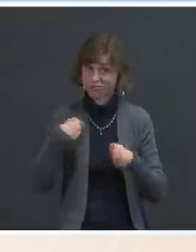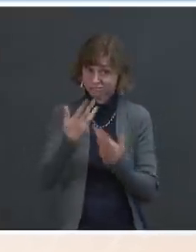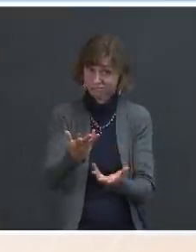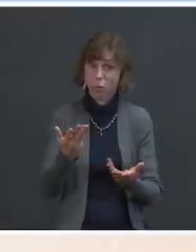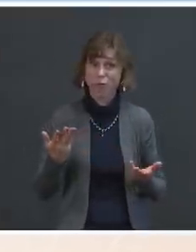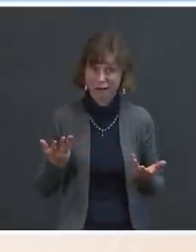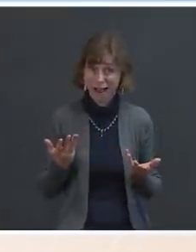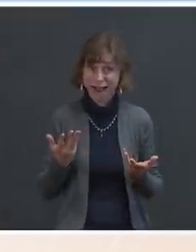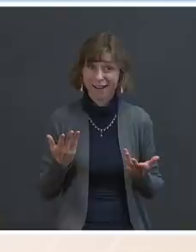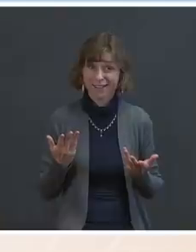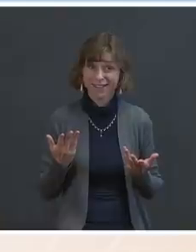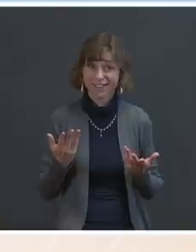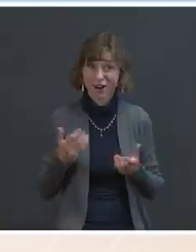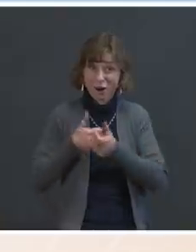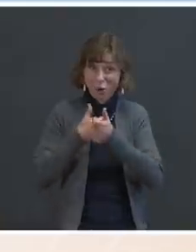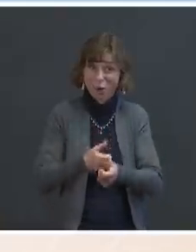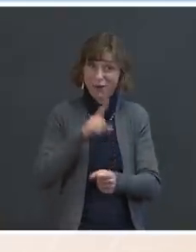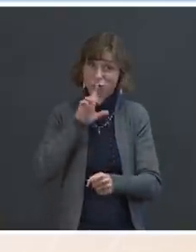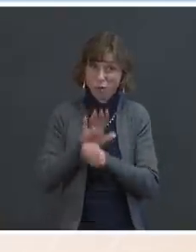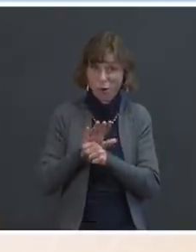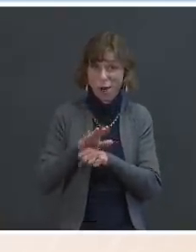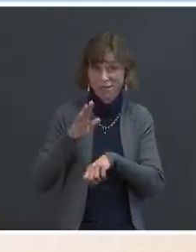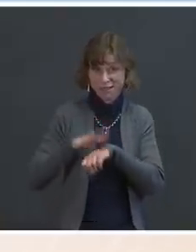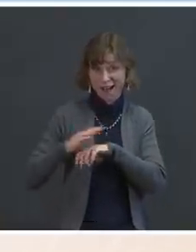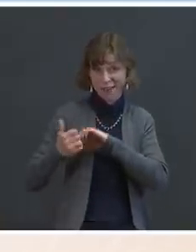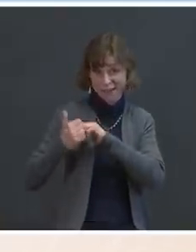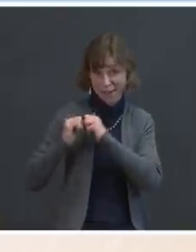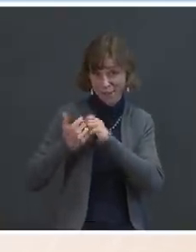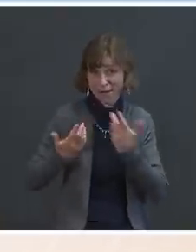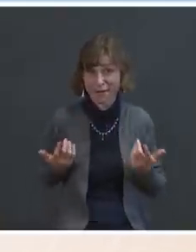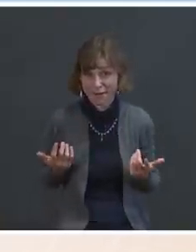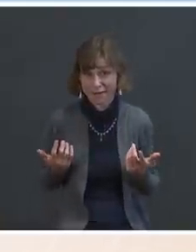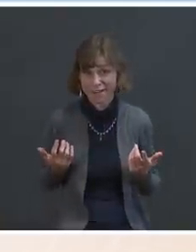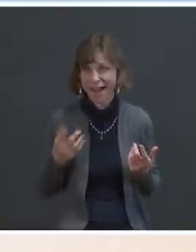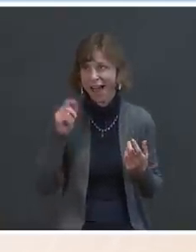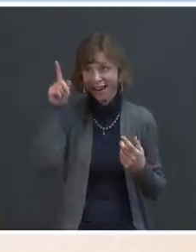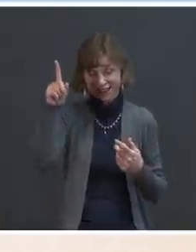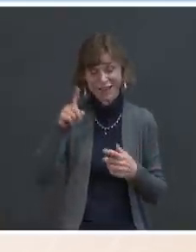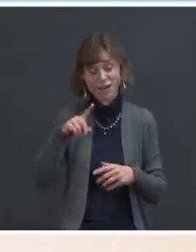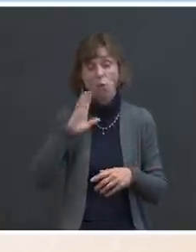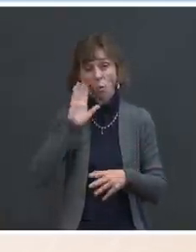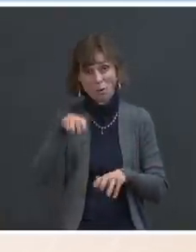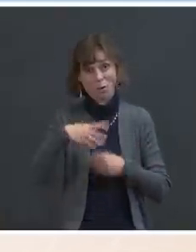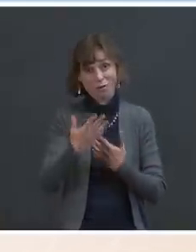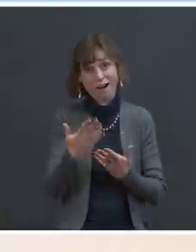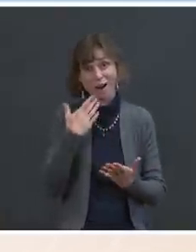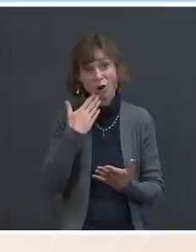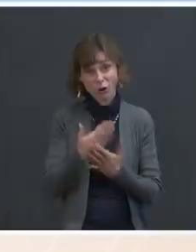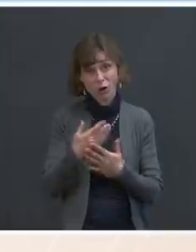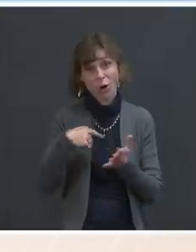and intends to deliver on the promises he made about creating good-paying union jobs that also are consistent with his goal